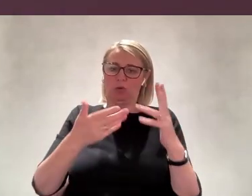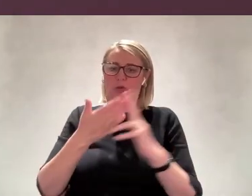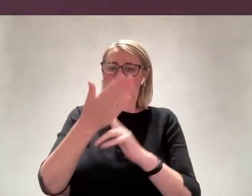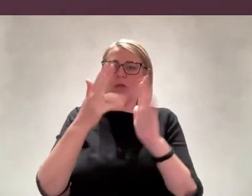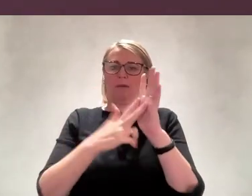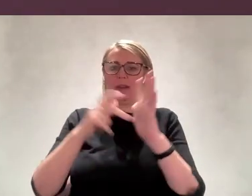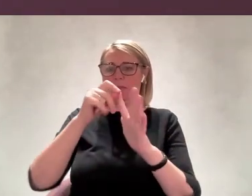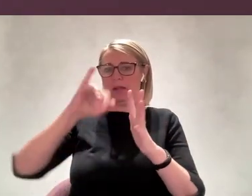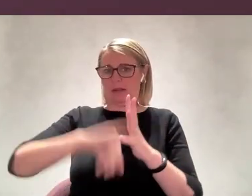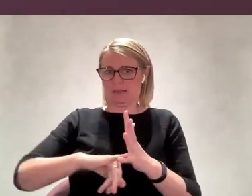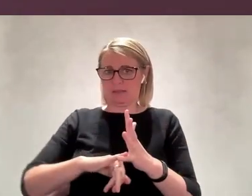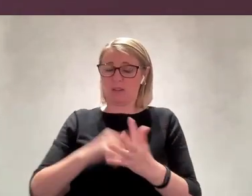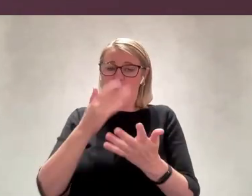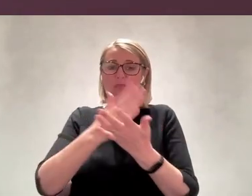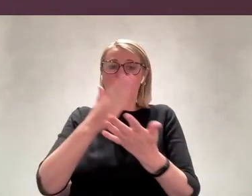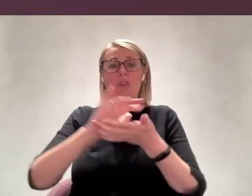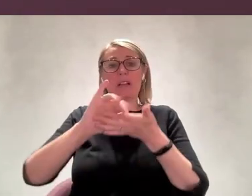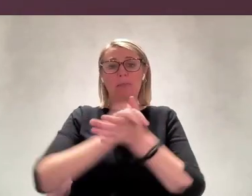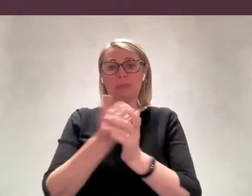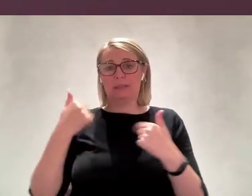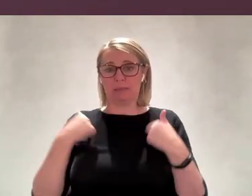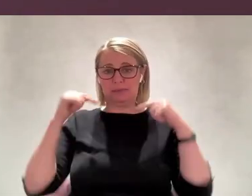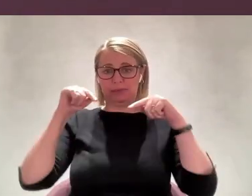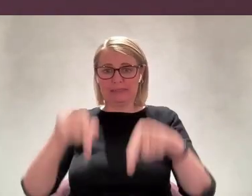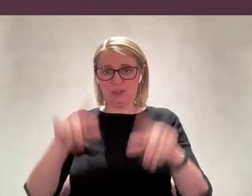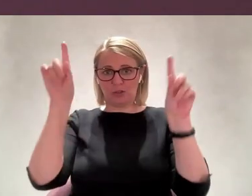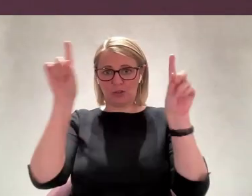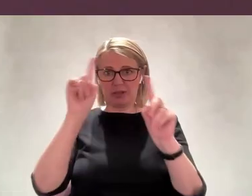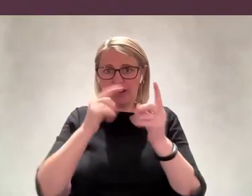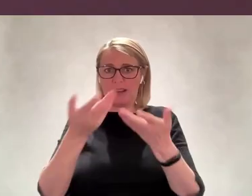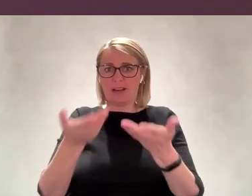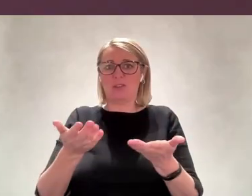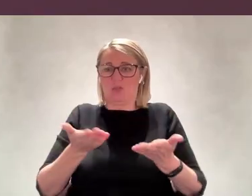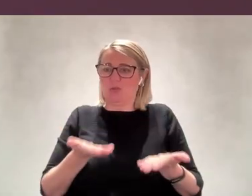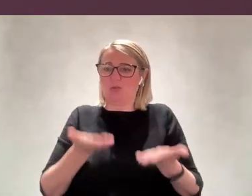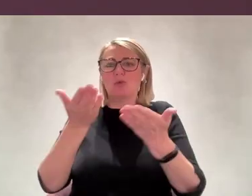the VPS. I'm really pleased to be here today to provide you all with